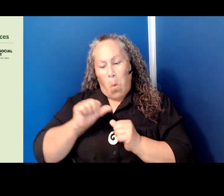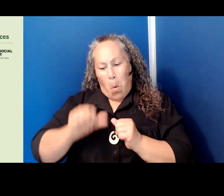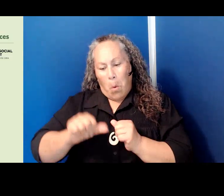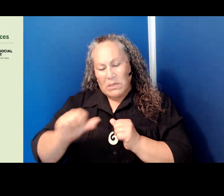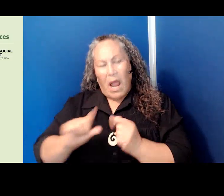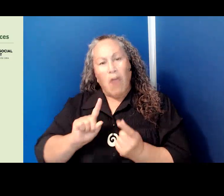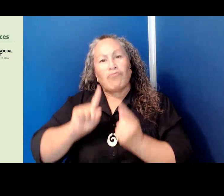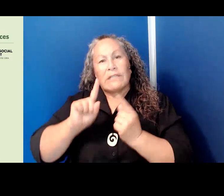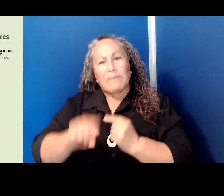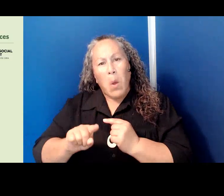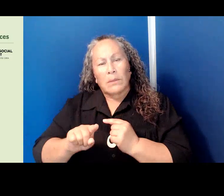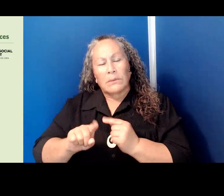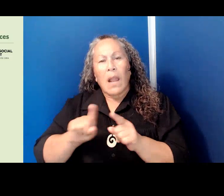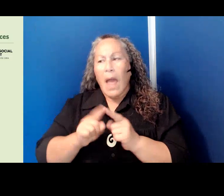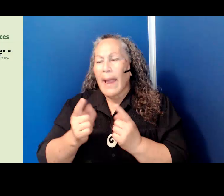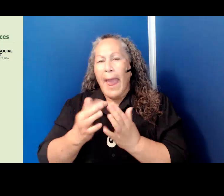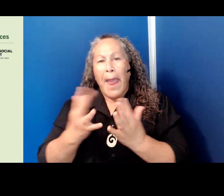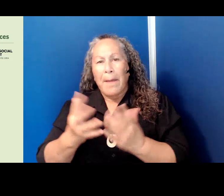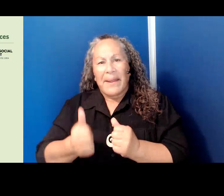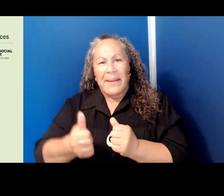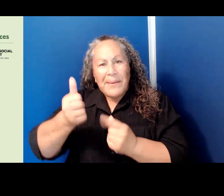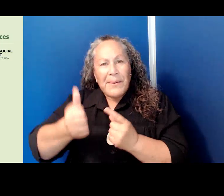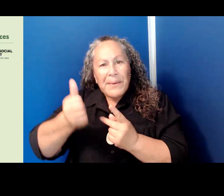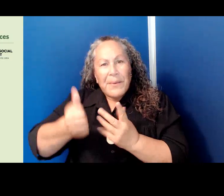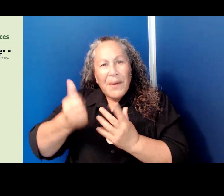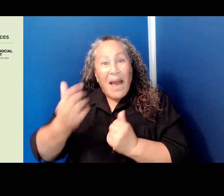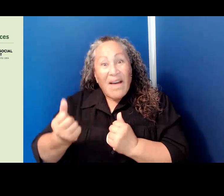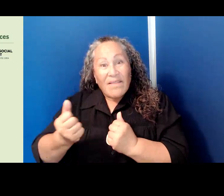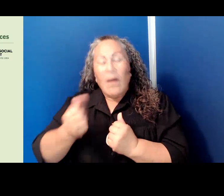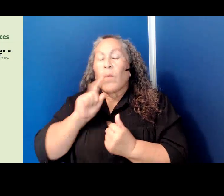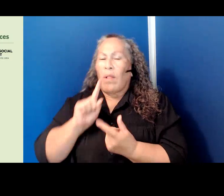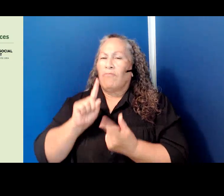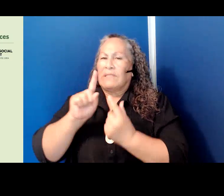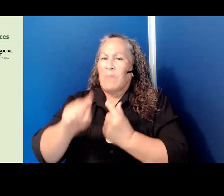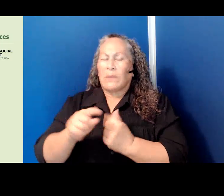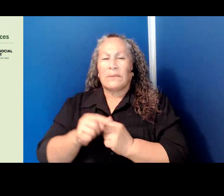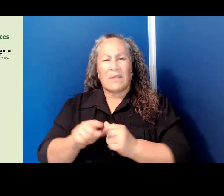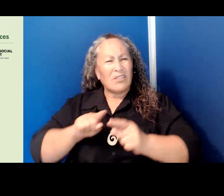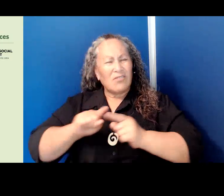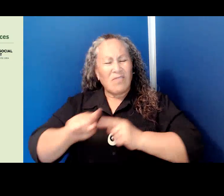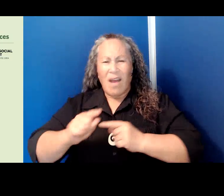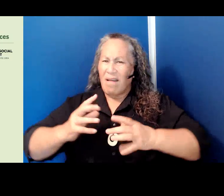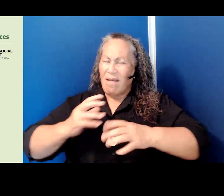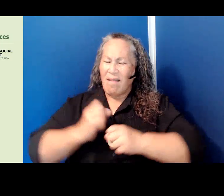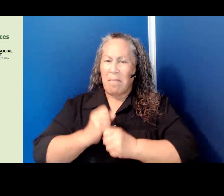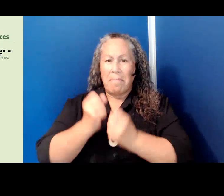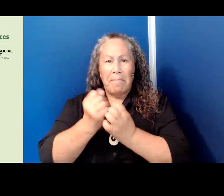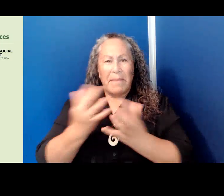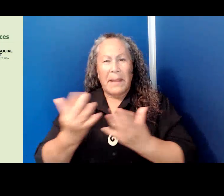the most up votes. We'll try and get through as many questions as possible during the session.